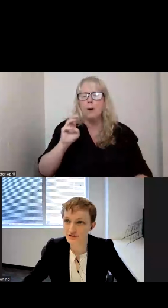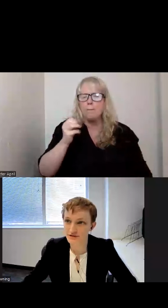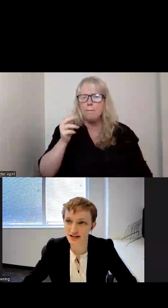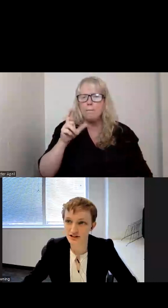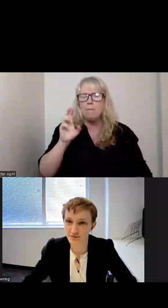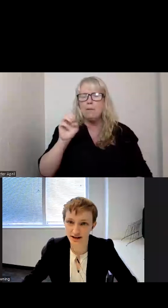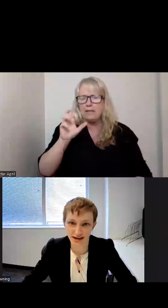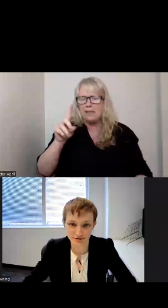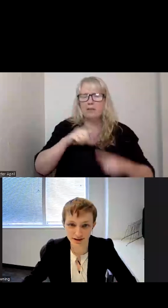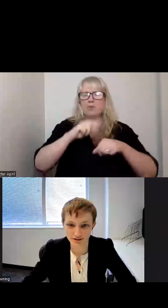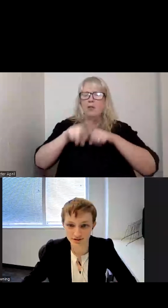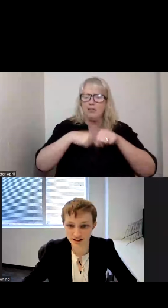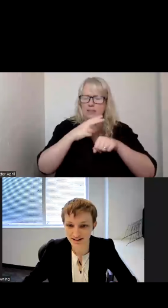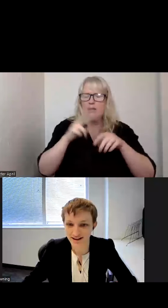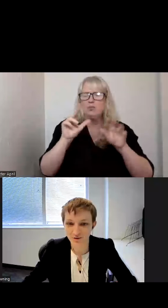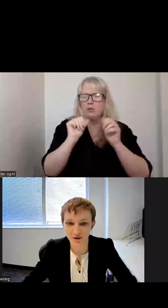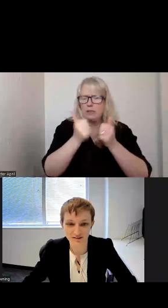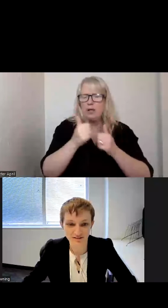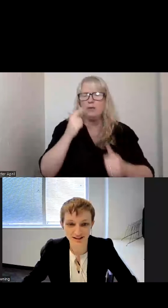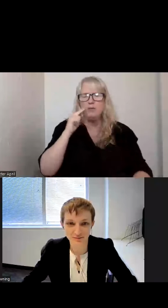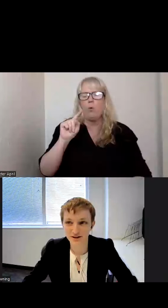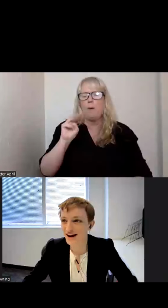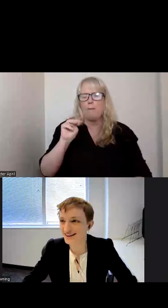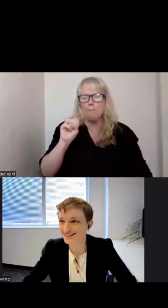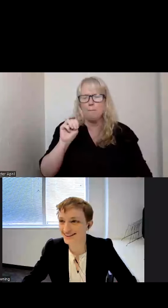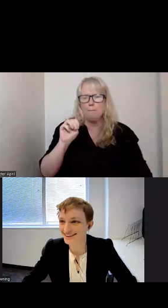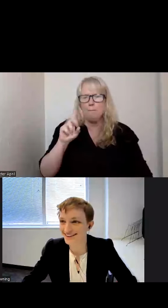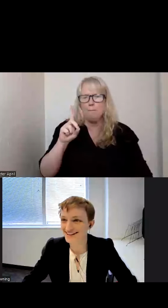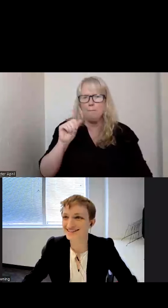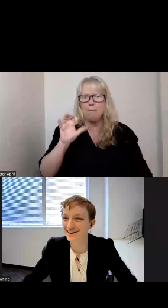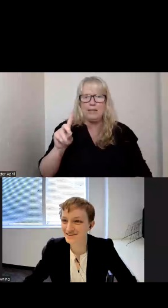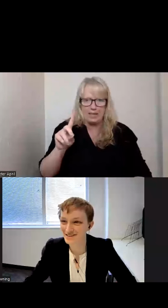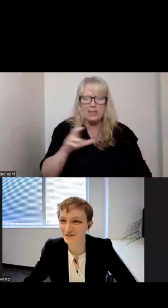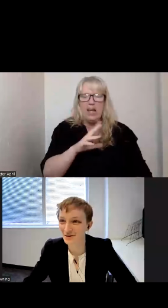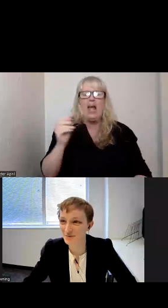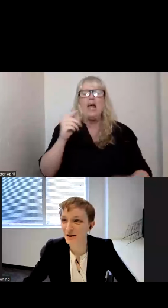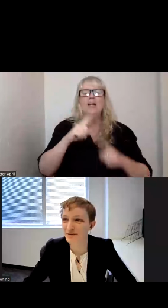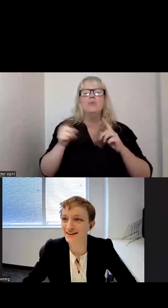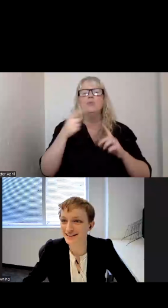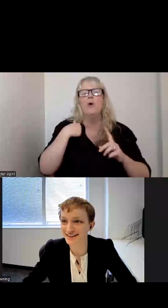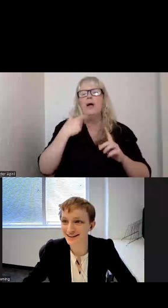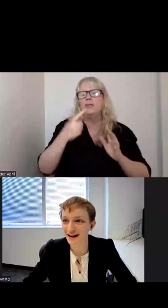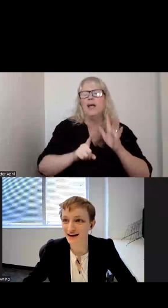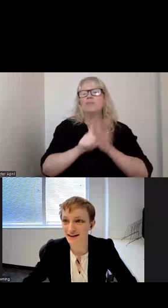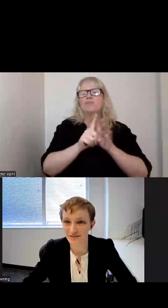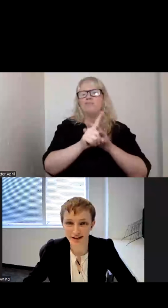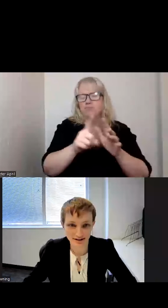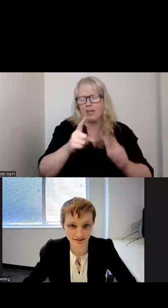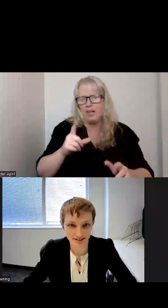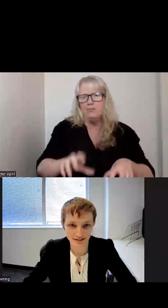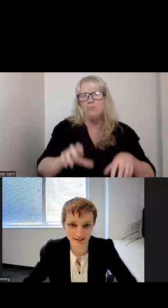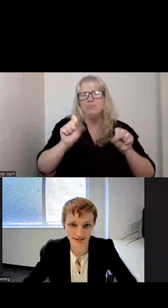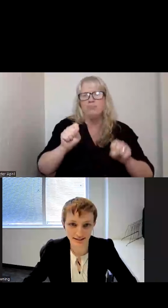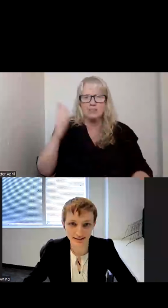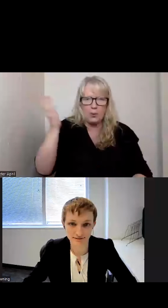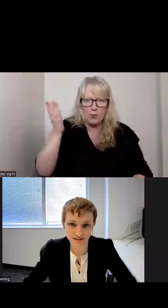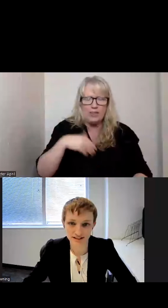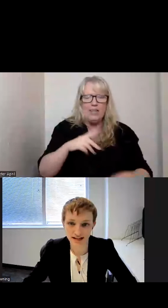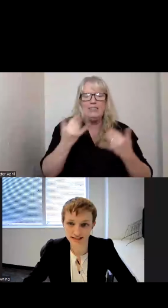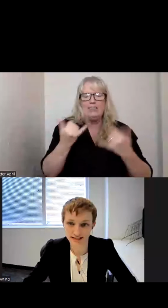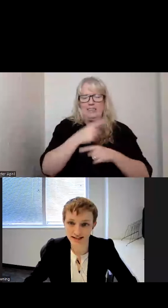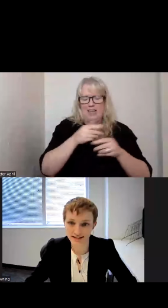ASSOCIATION OF MEDICAID AND THE GUEST HOST FOR TODAY'S